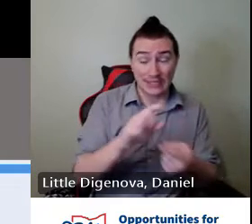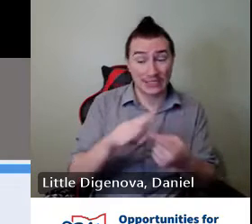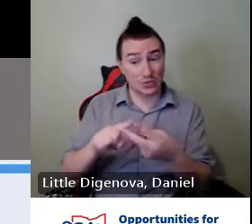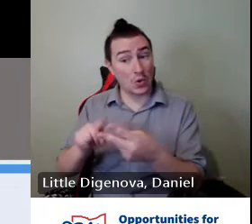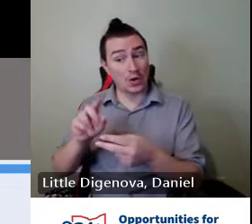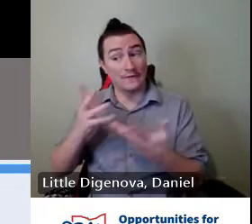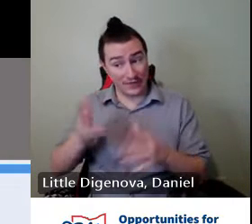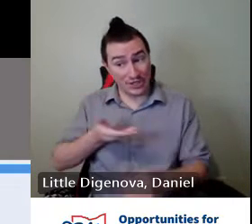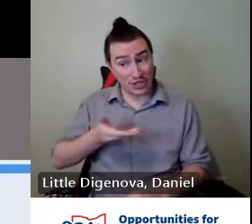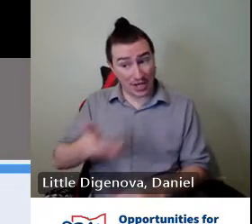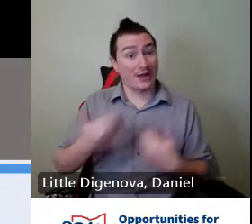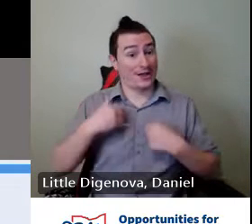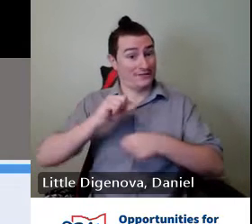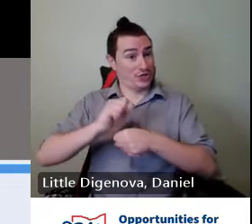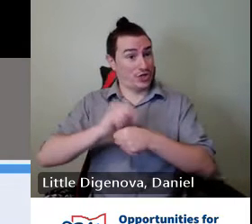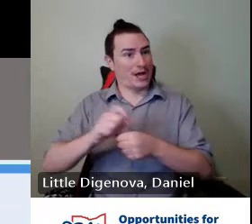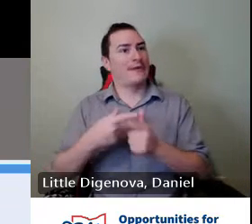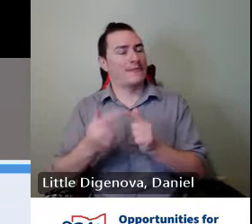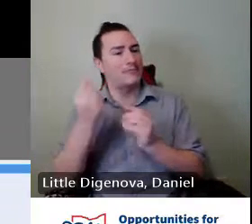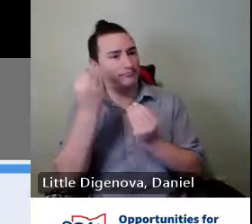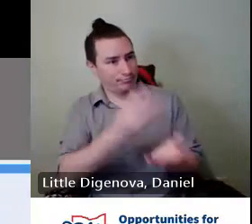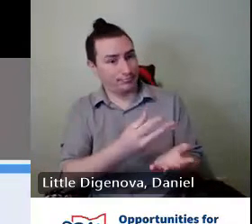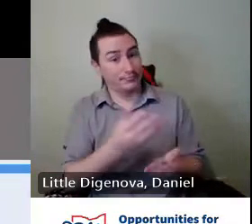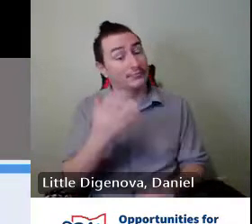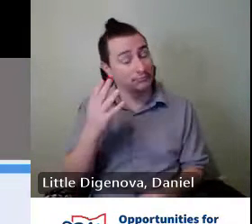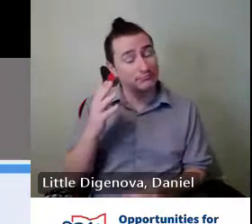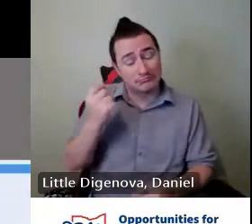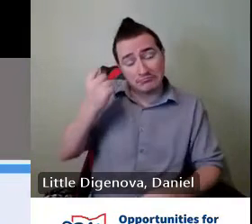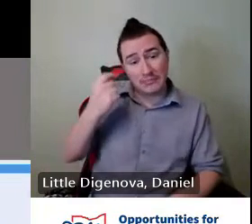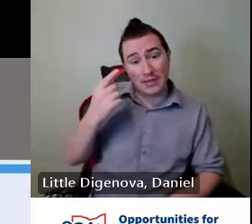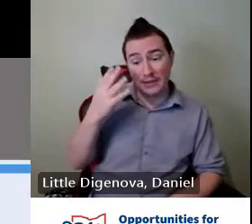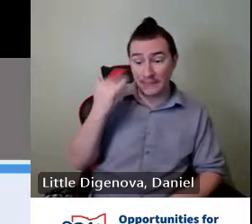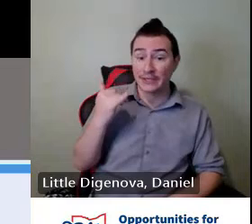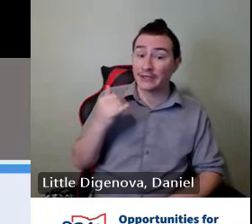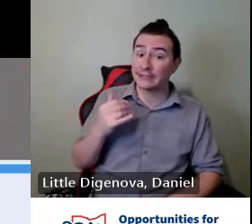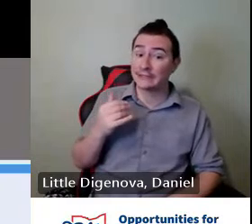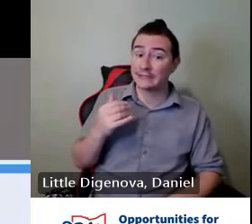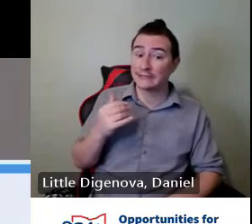not always need an accommodation until something changes or progresses with their disability.